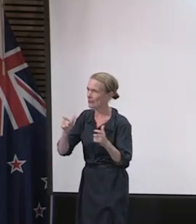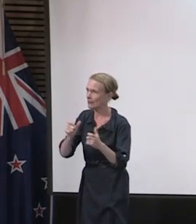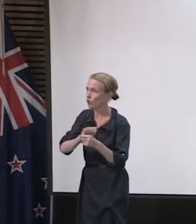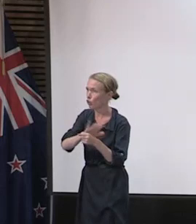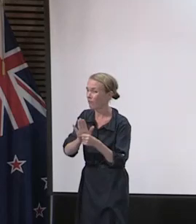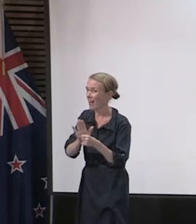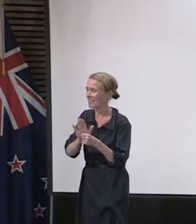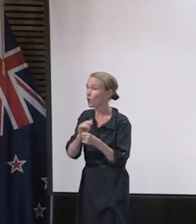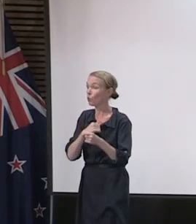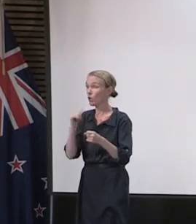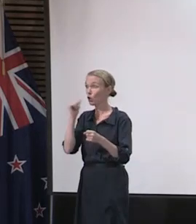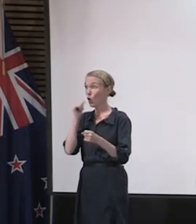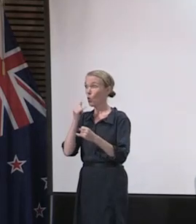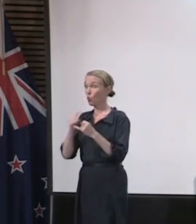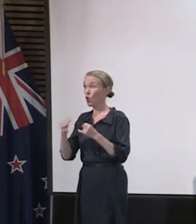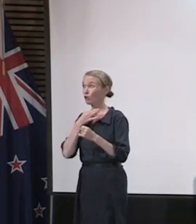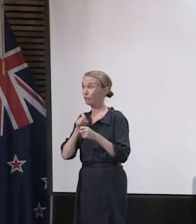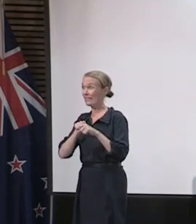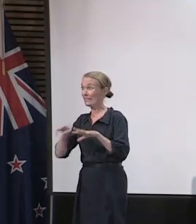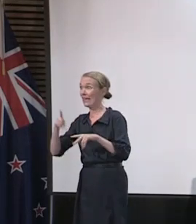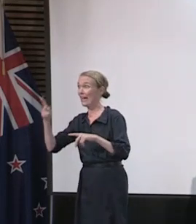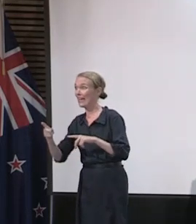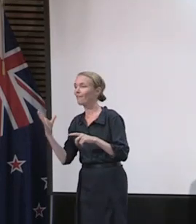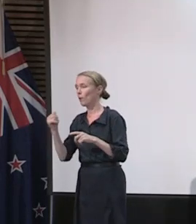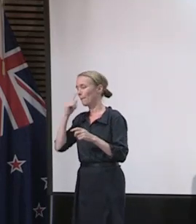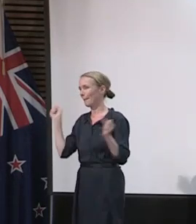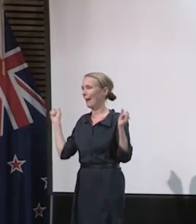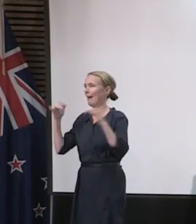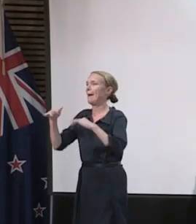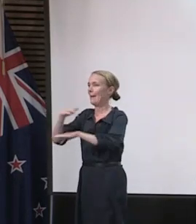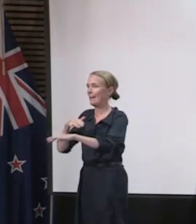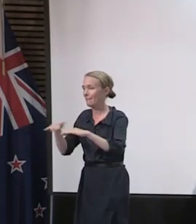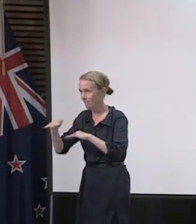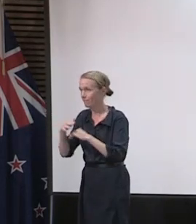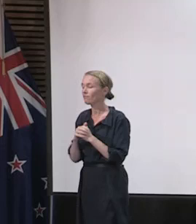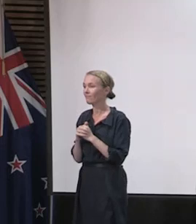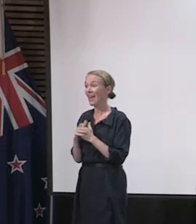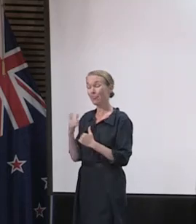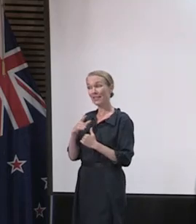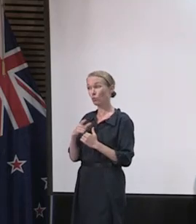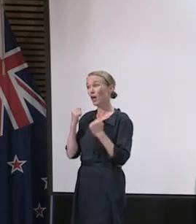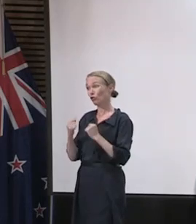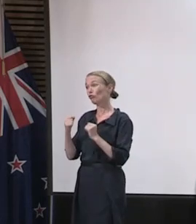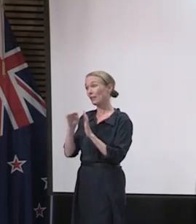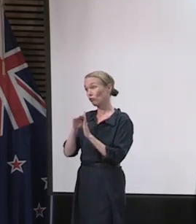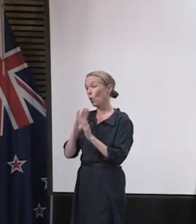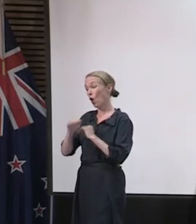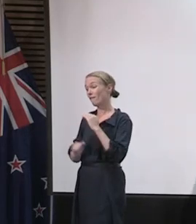believe we have before we take too many risks. Social